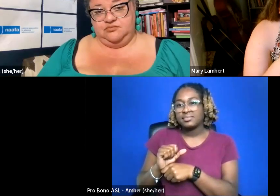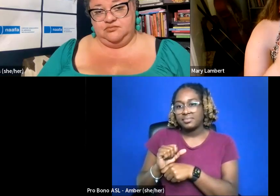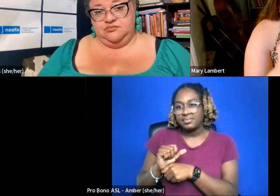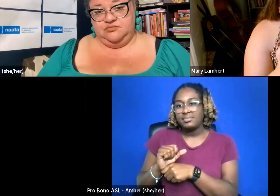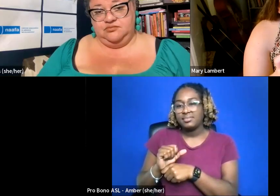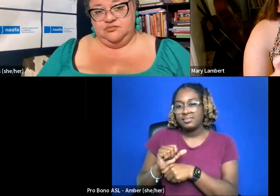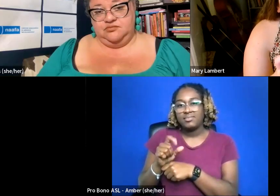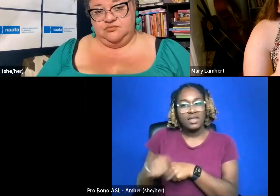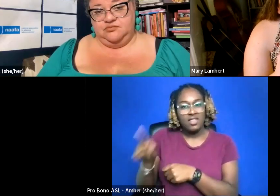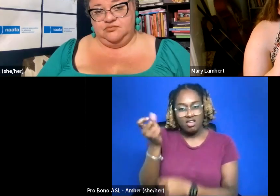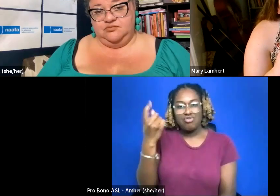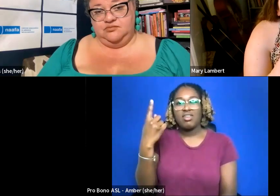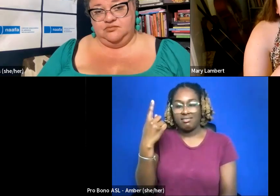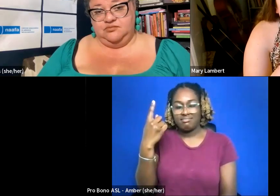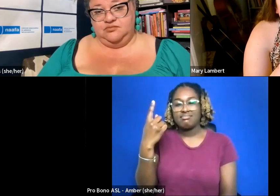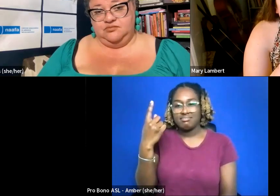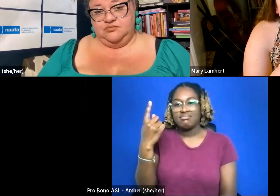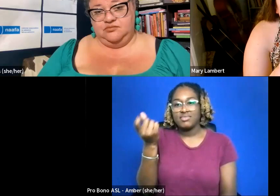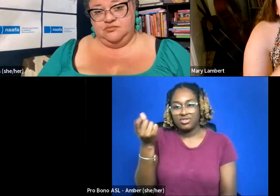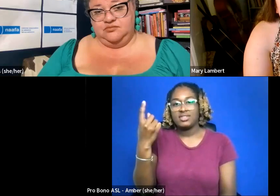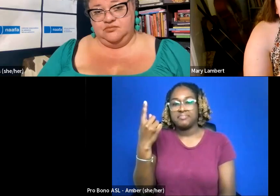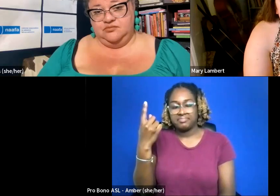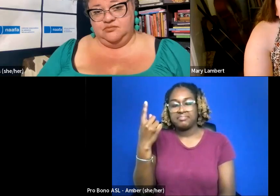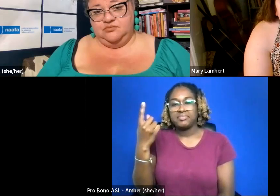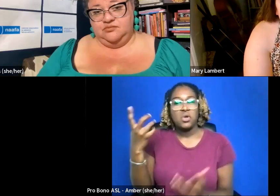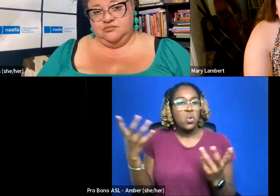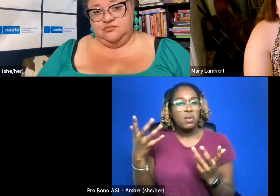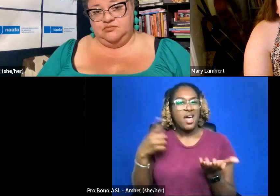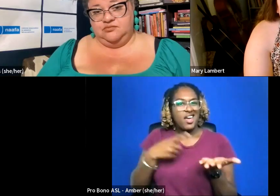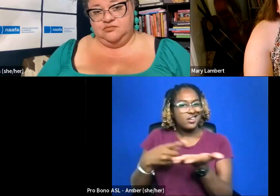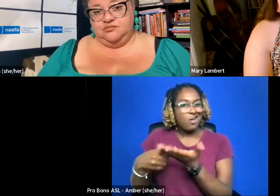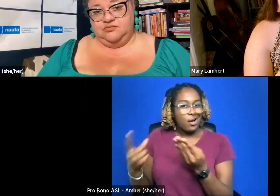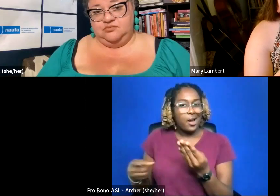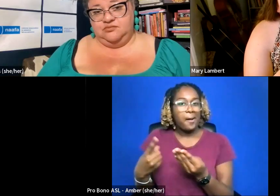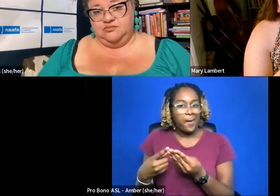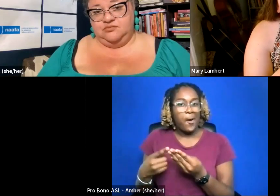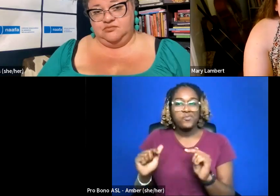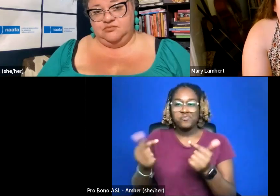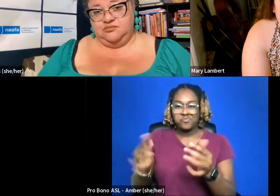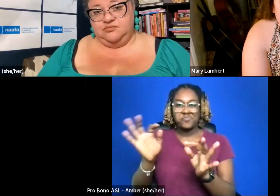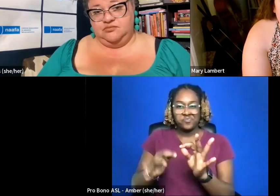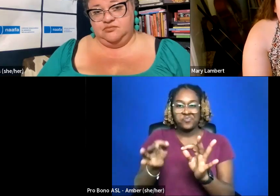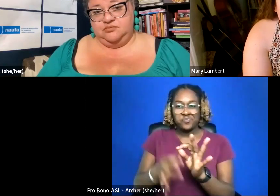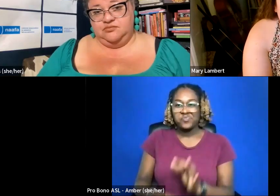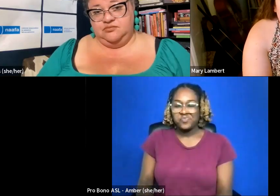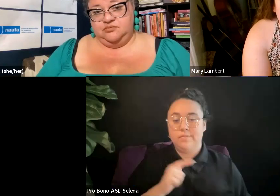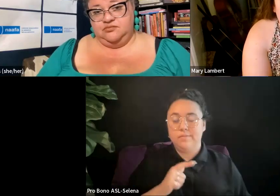they understand, they understand what I'm talking about, and they're sensitive to